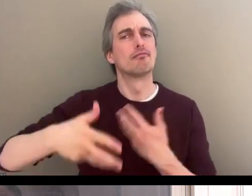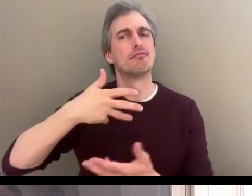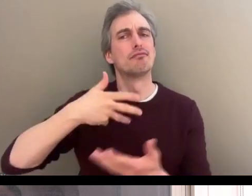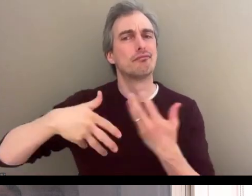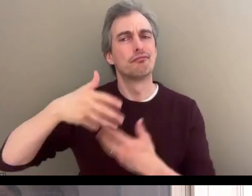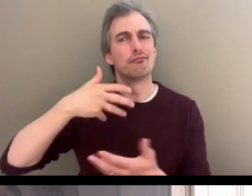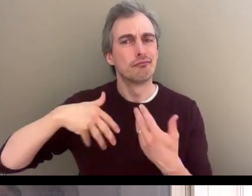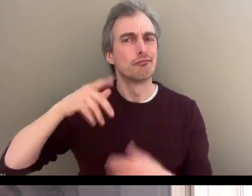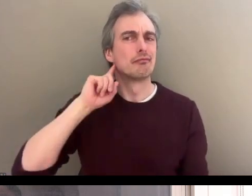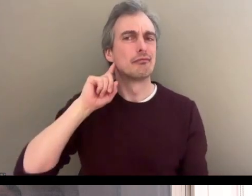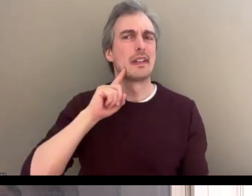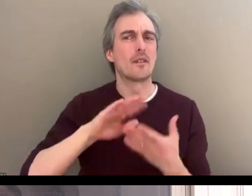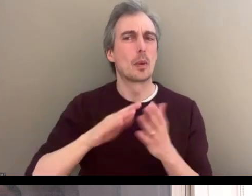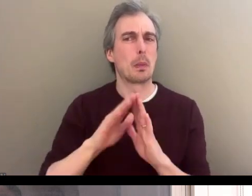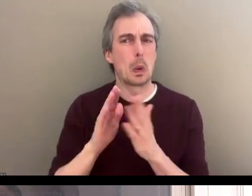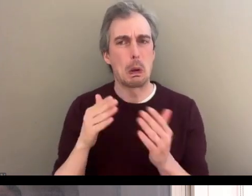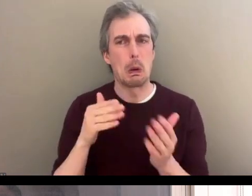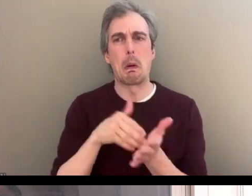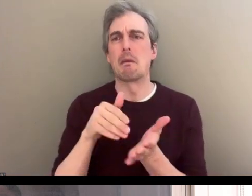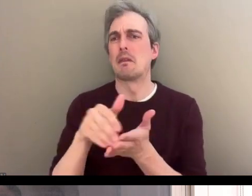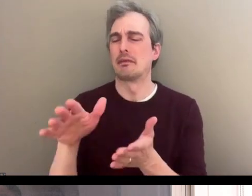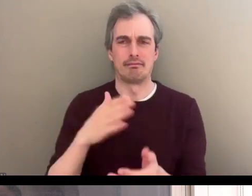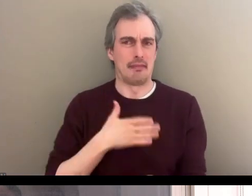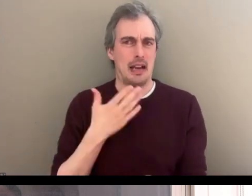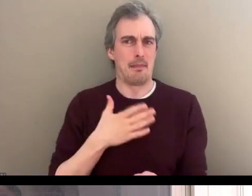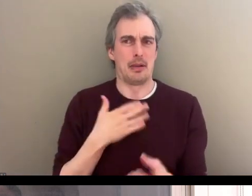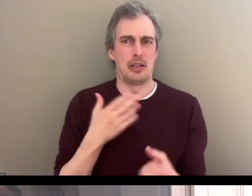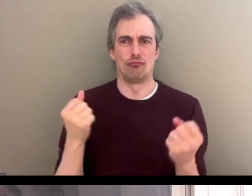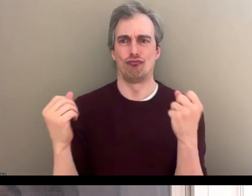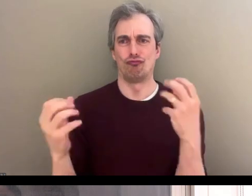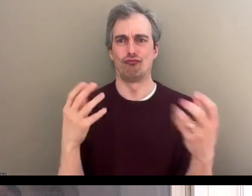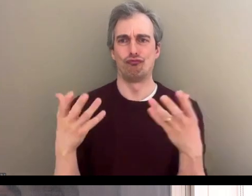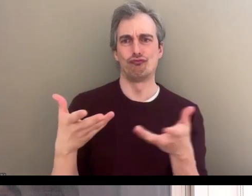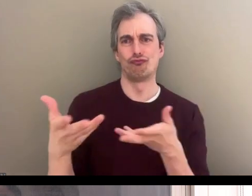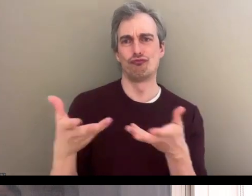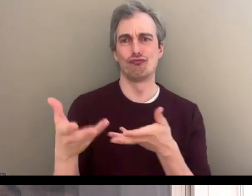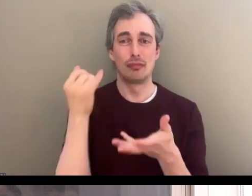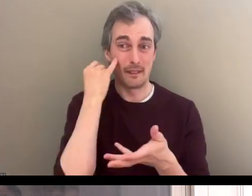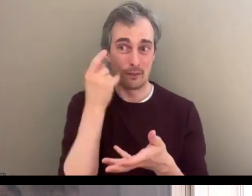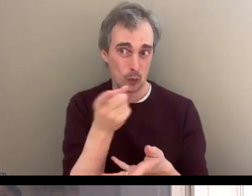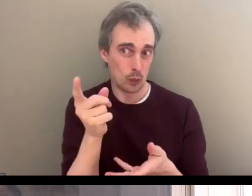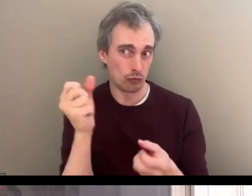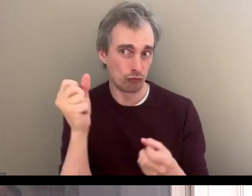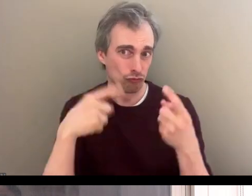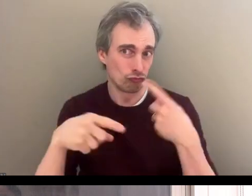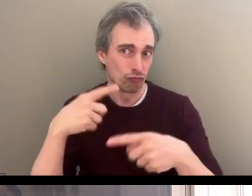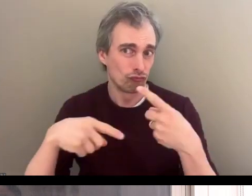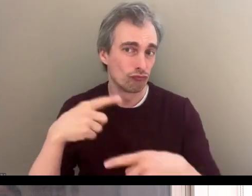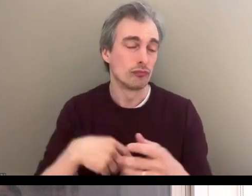happy to sign with people. And then as I stated in the image description, I am a dog dad of two